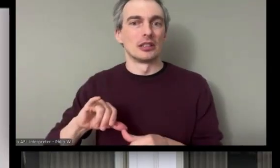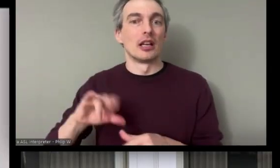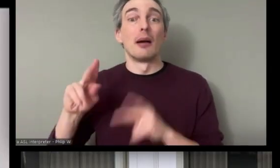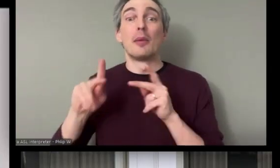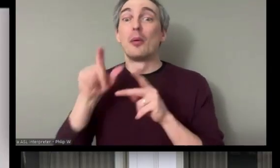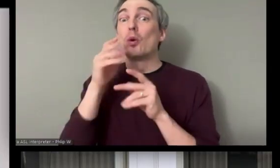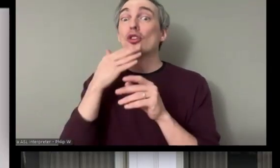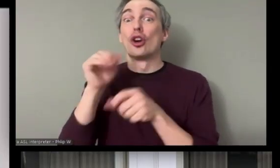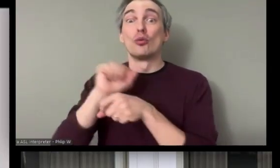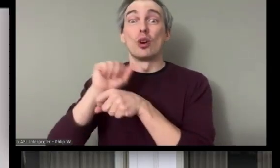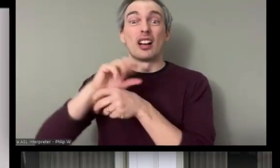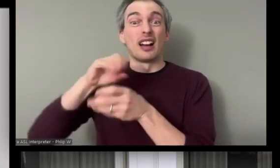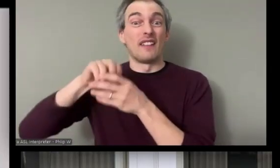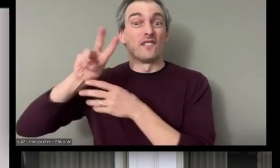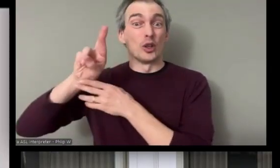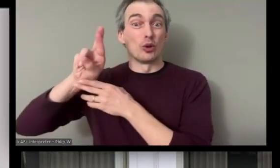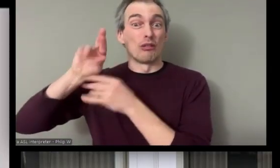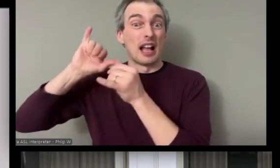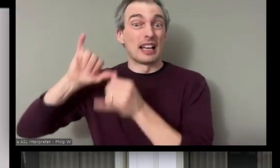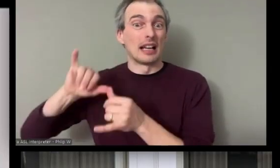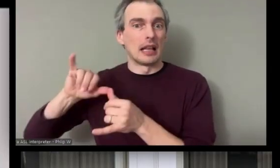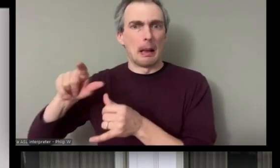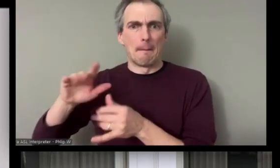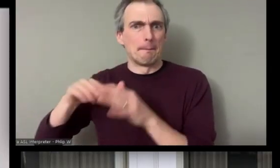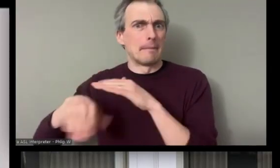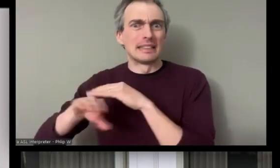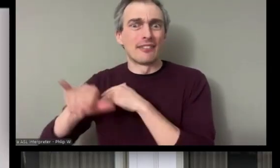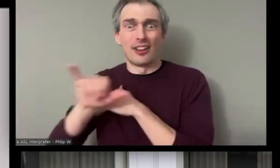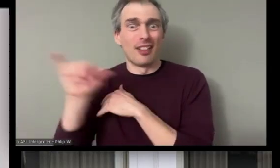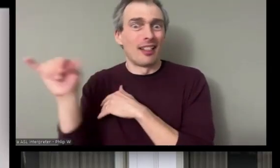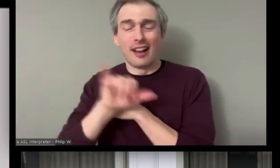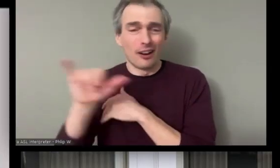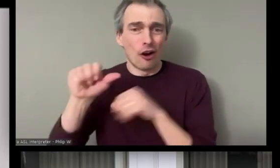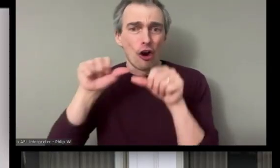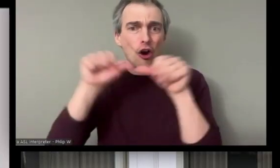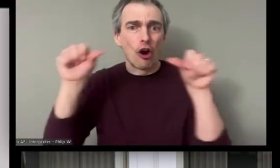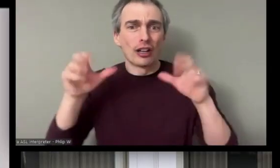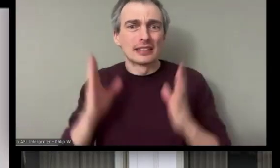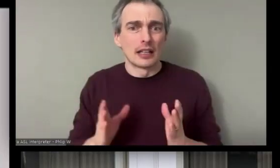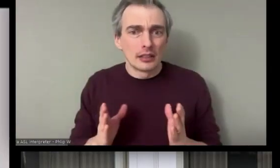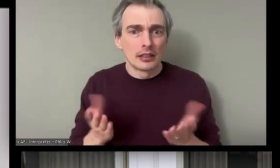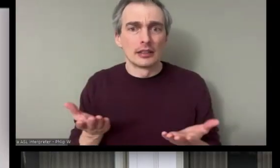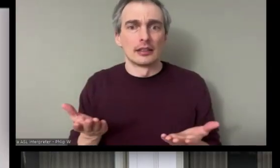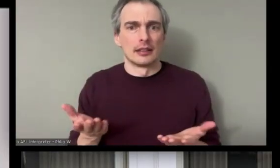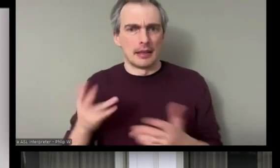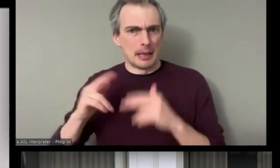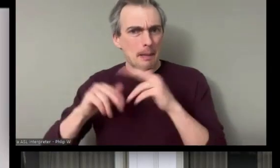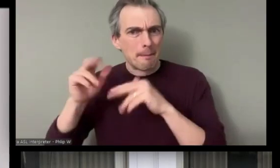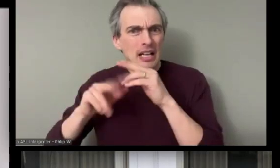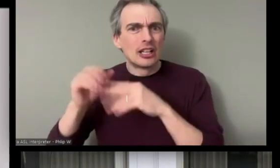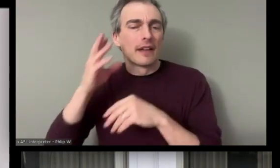are basically like architects. And they are building experiences to scale. And the human body.